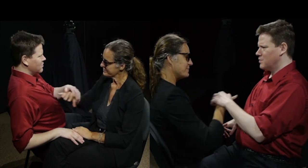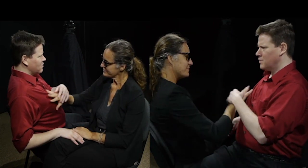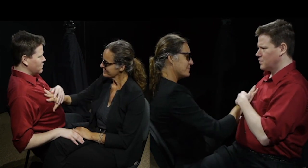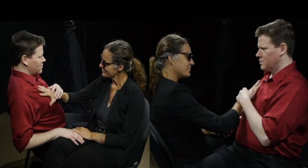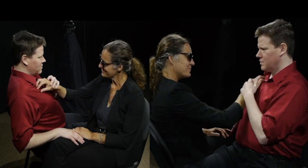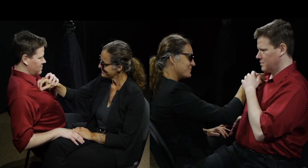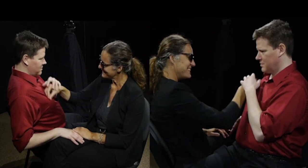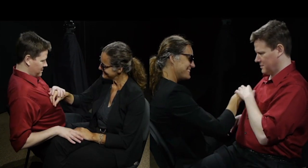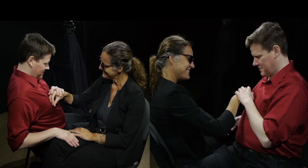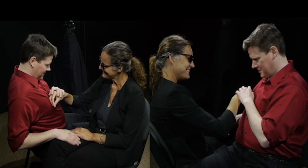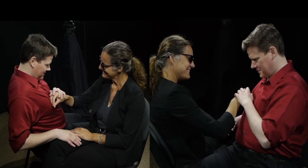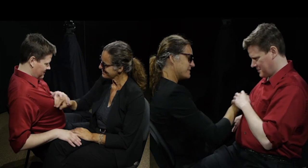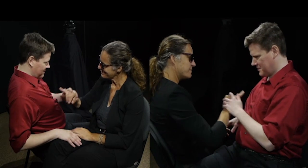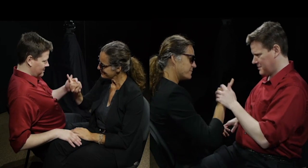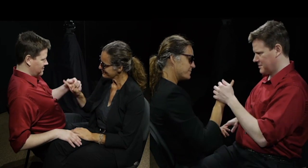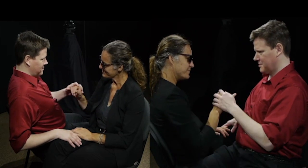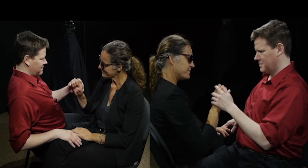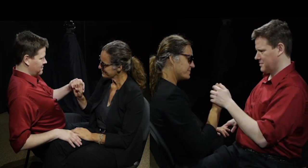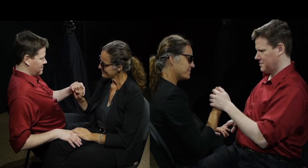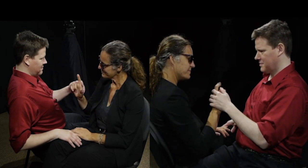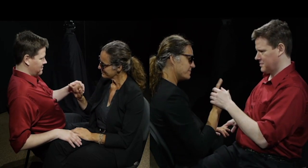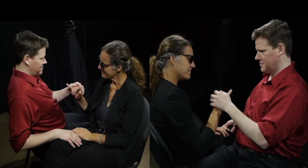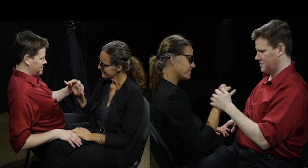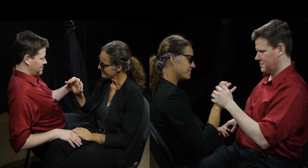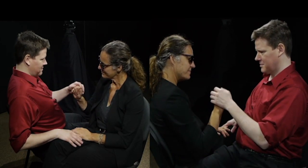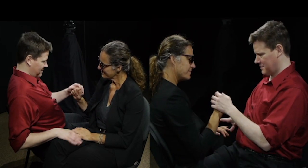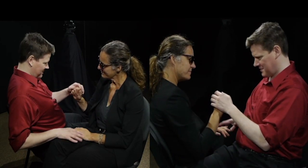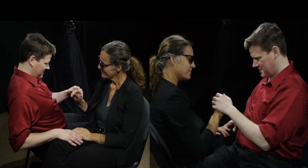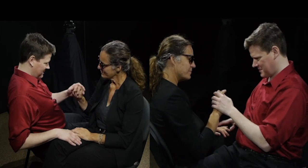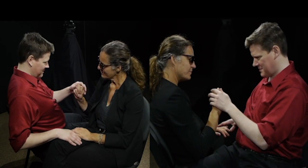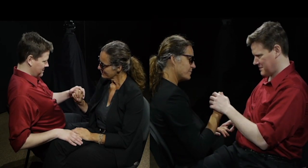[Jelica] My name is Jelica Nuccio.